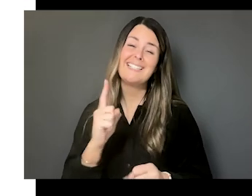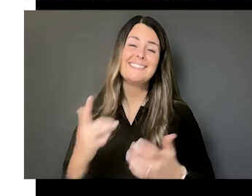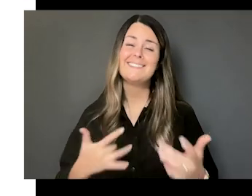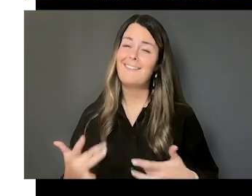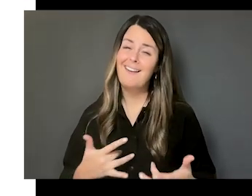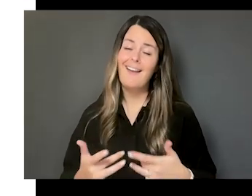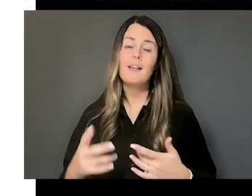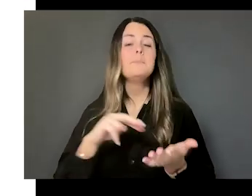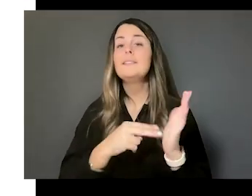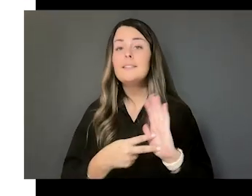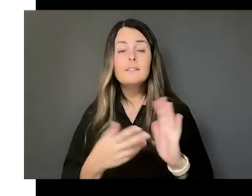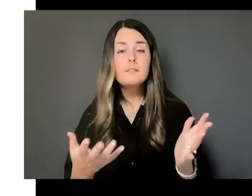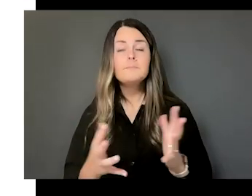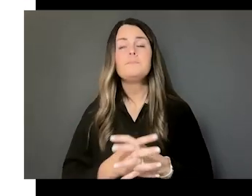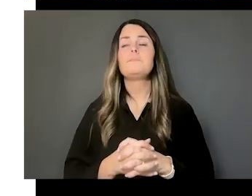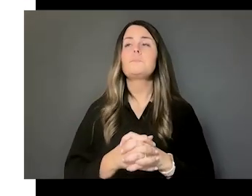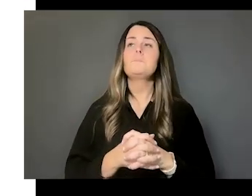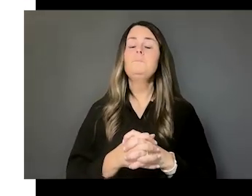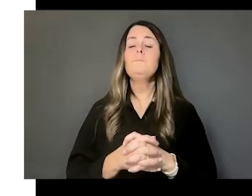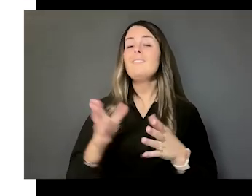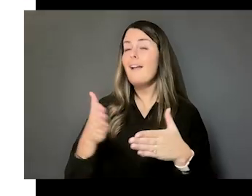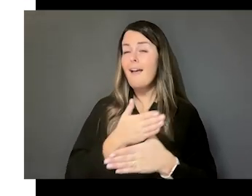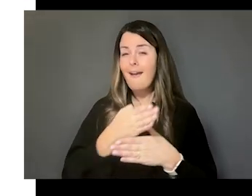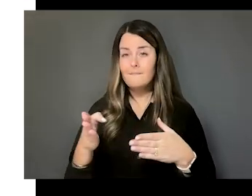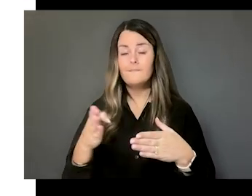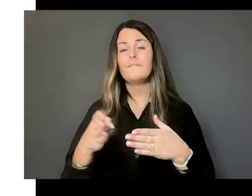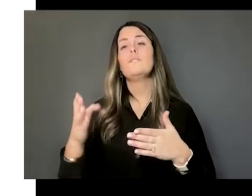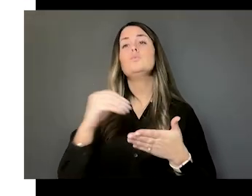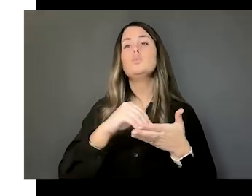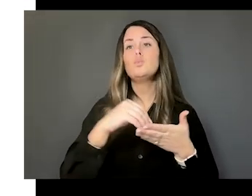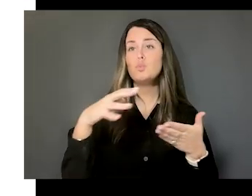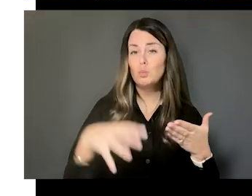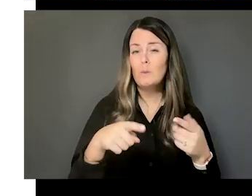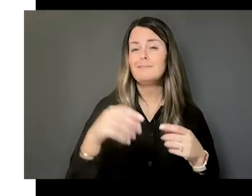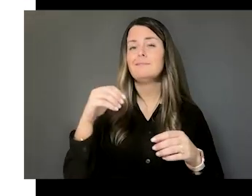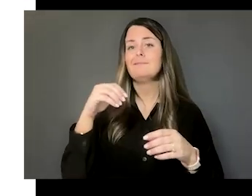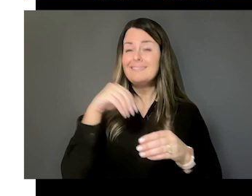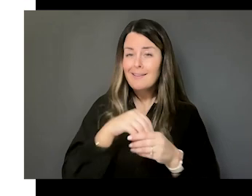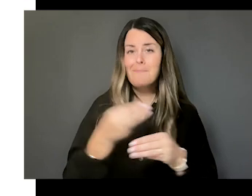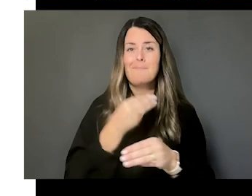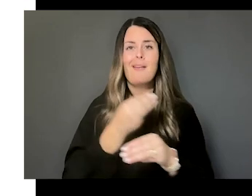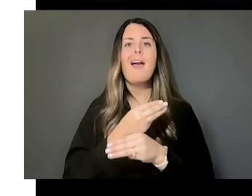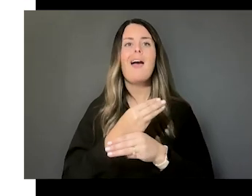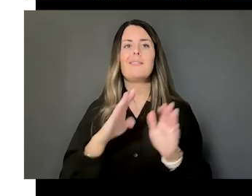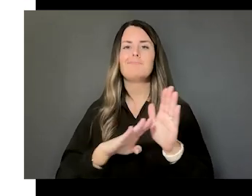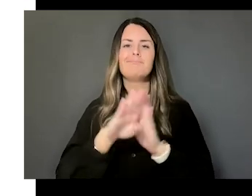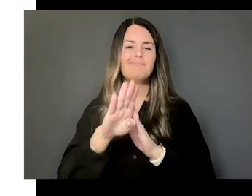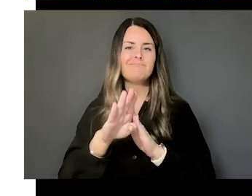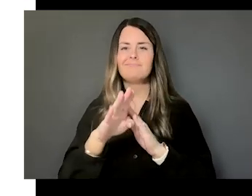What that means is that on average, our students in math are growing two or more years.